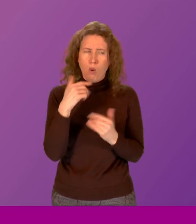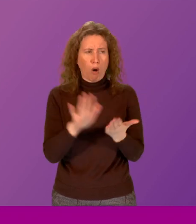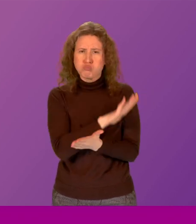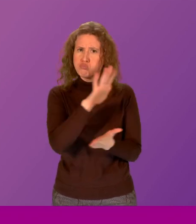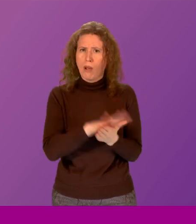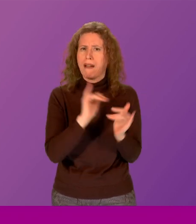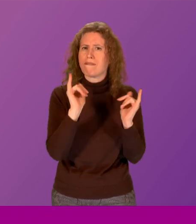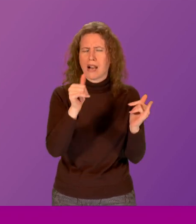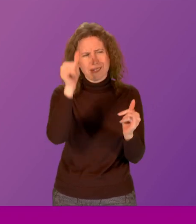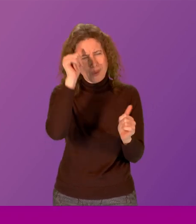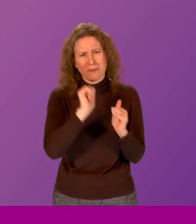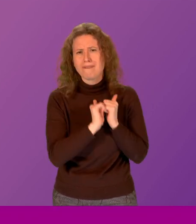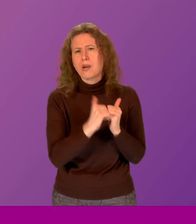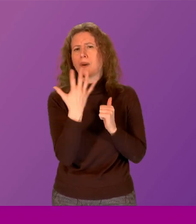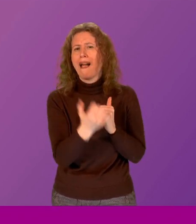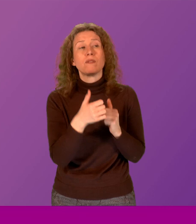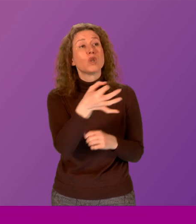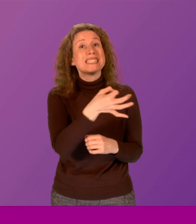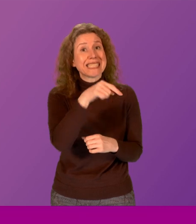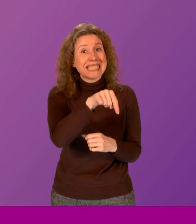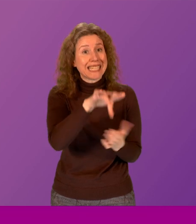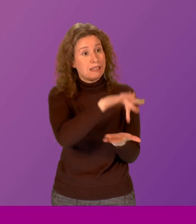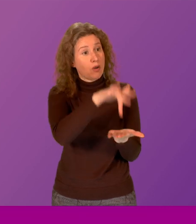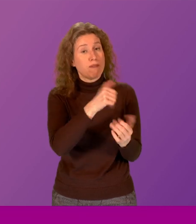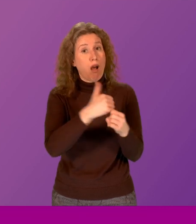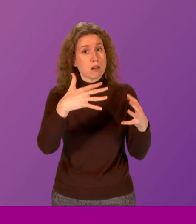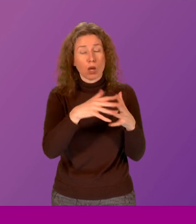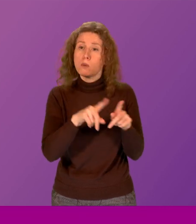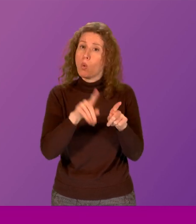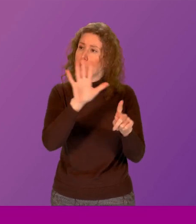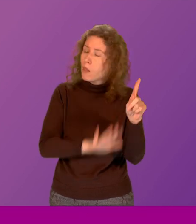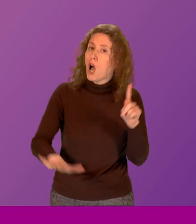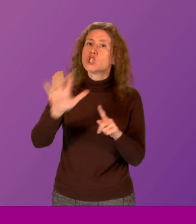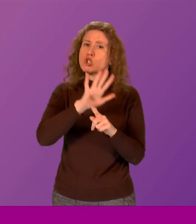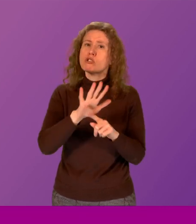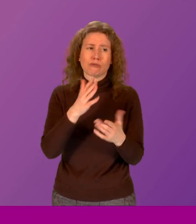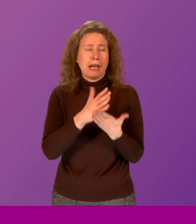knows the value that it brings, not just to the city but, I suggest, to the country as a whole.